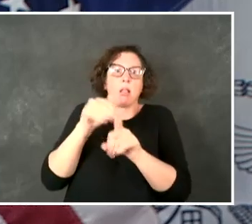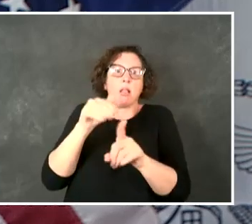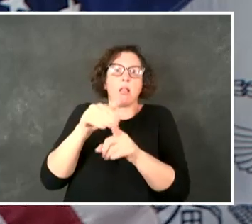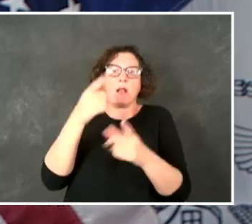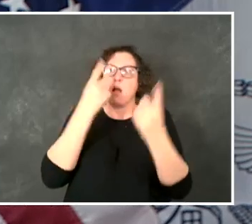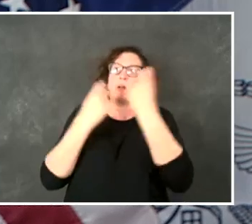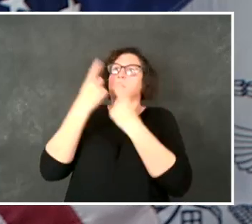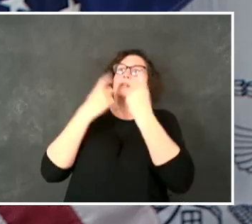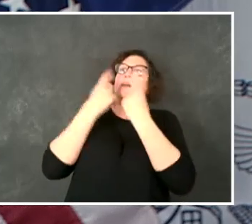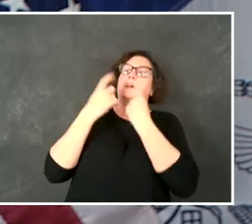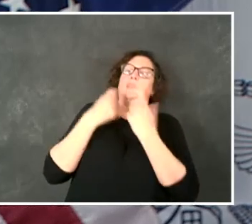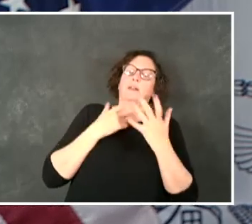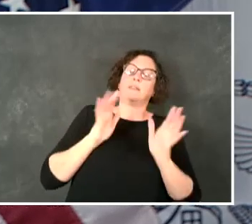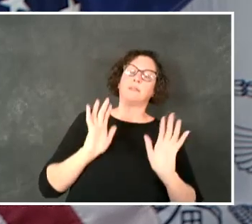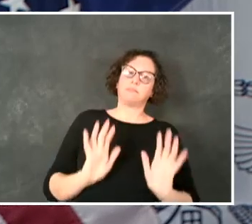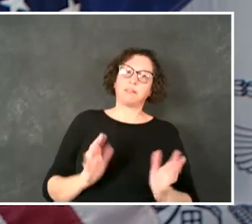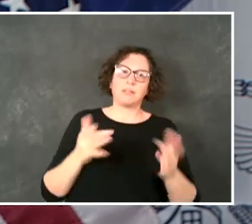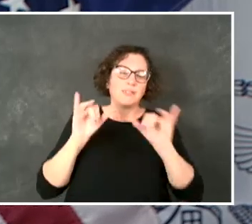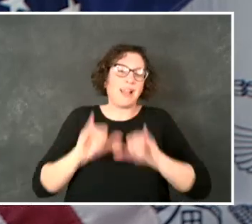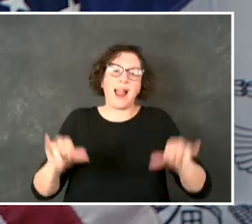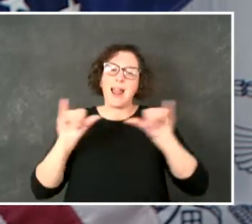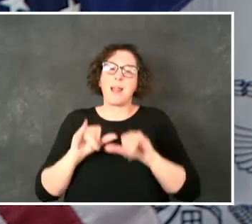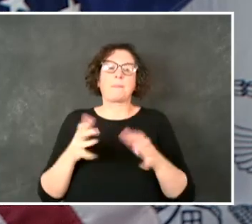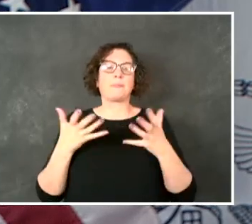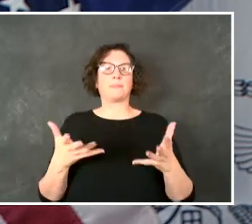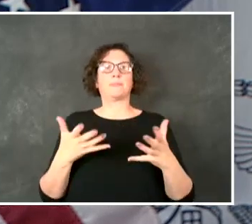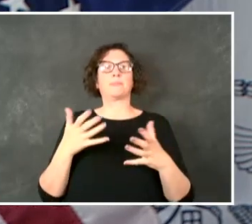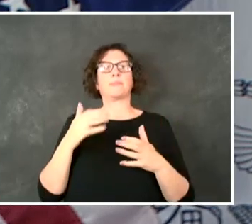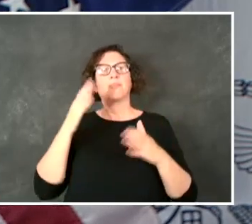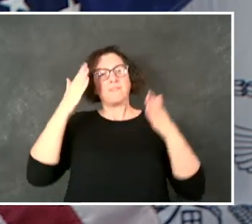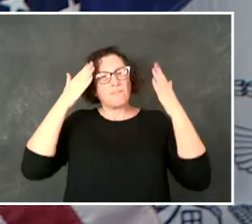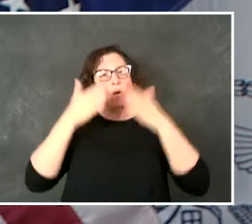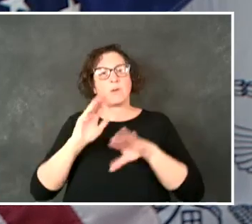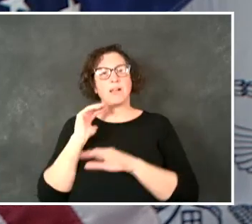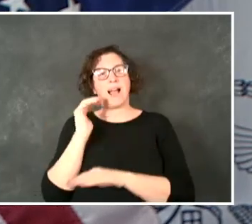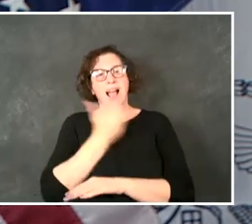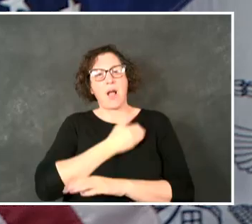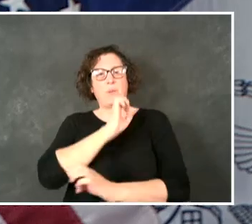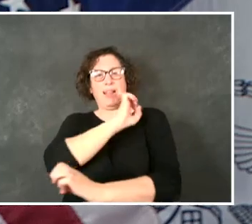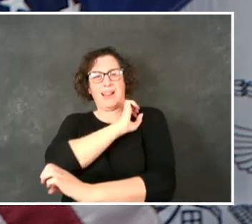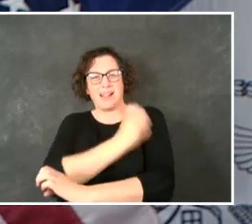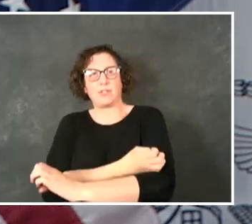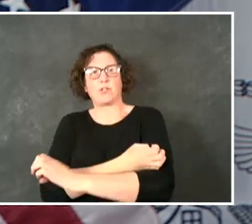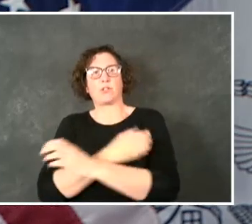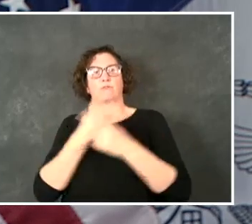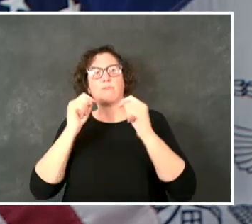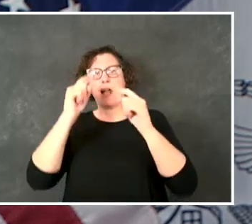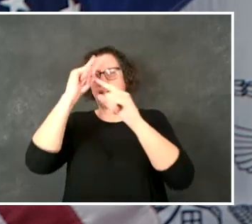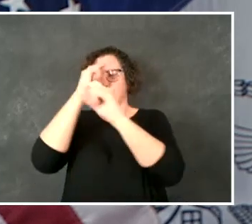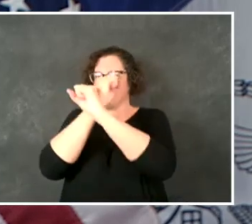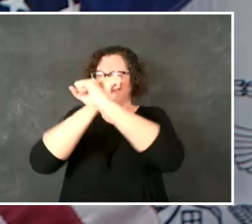IT'S GOING TO GET WARMER AND WHAT NEW STRESSES AND